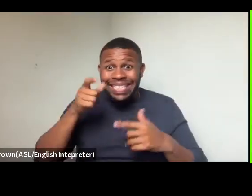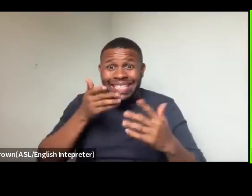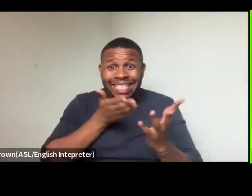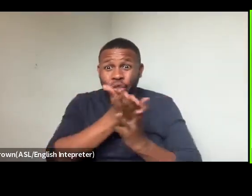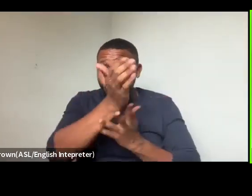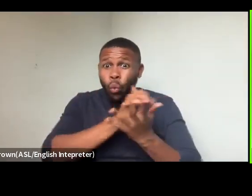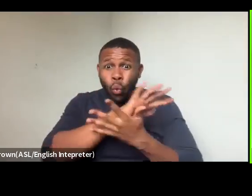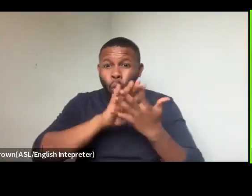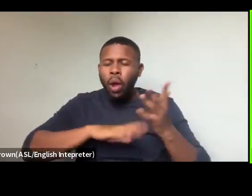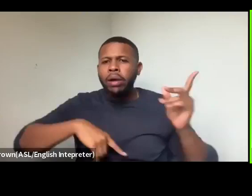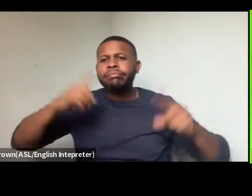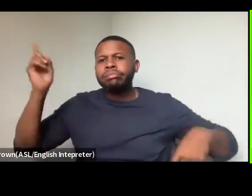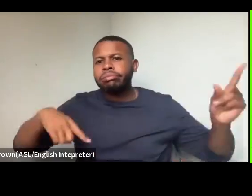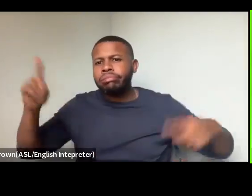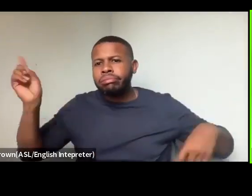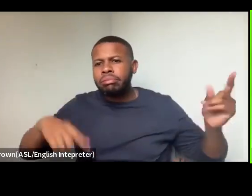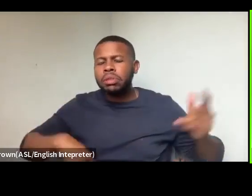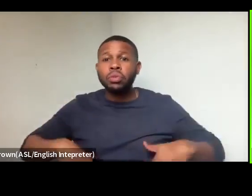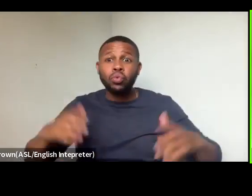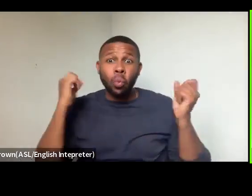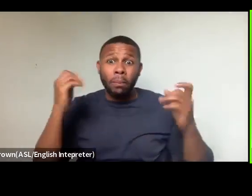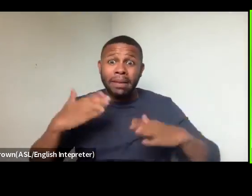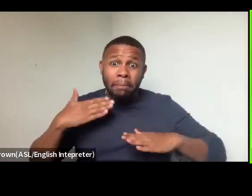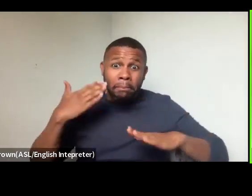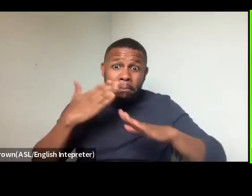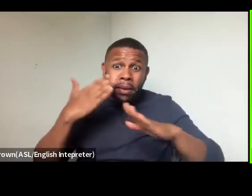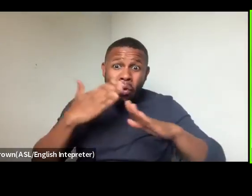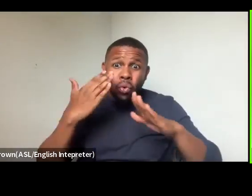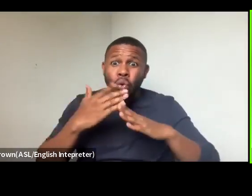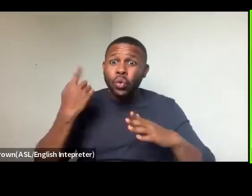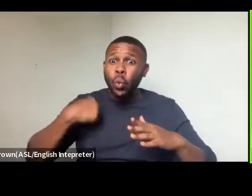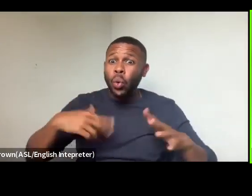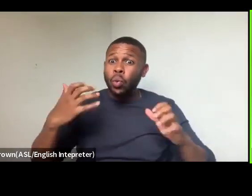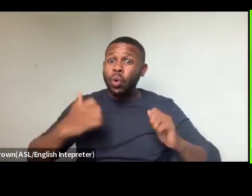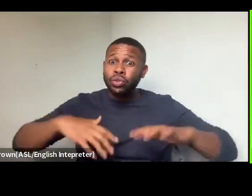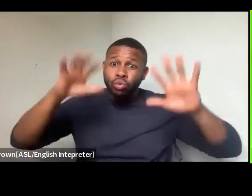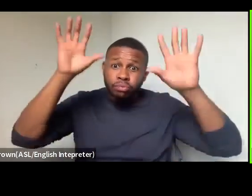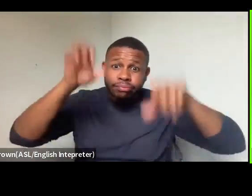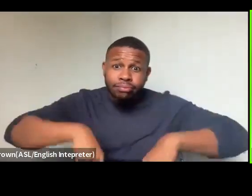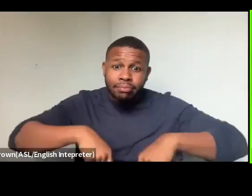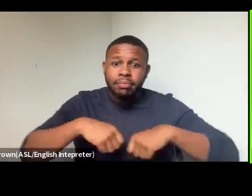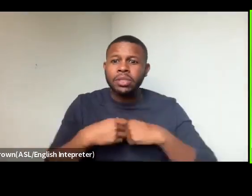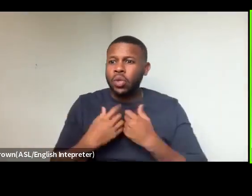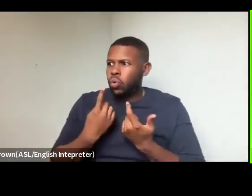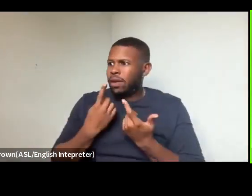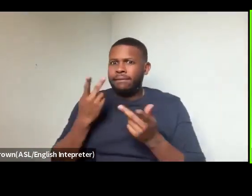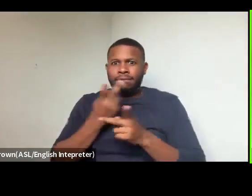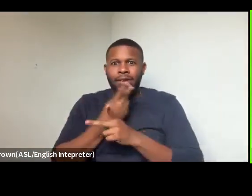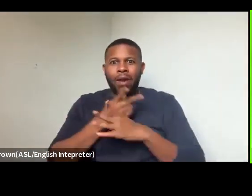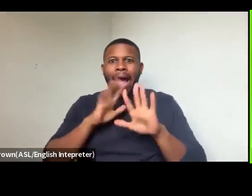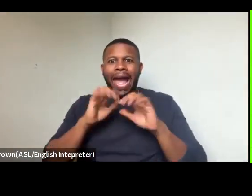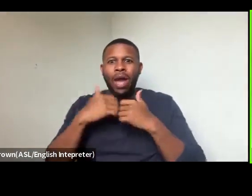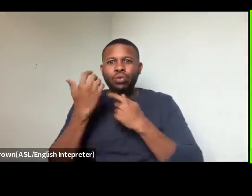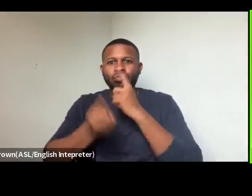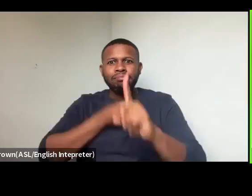I thank everybody for attending today. It is important information. We all work across such a broad